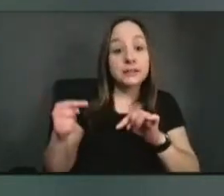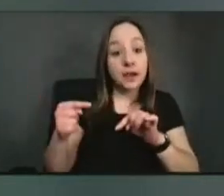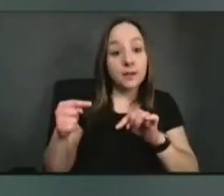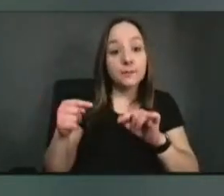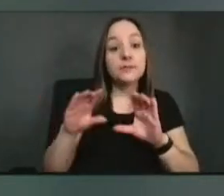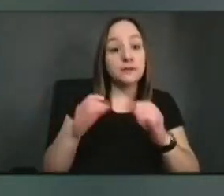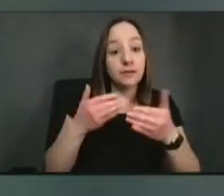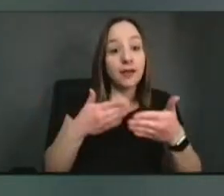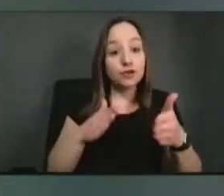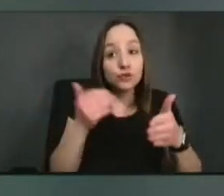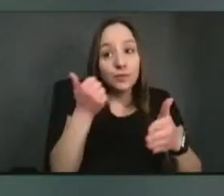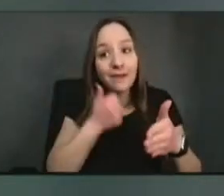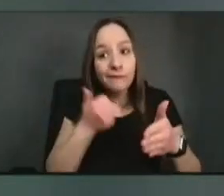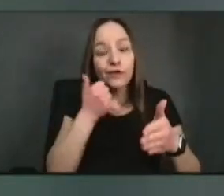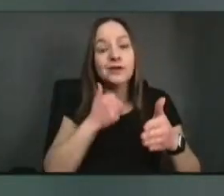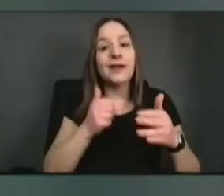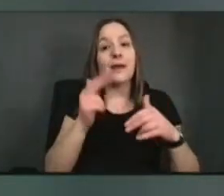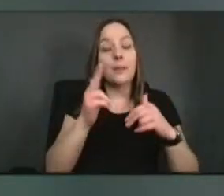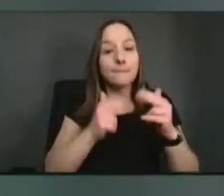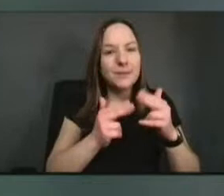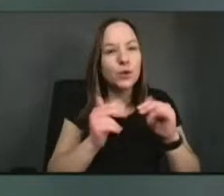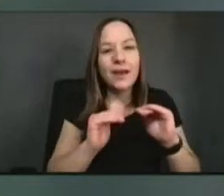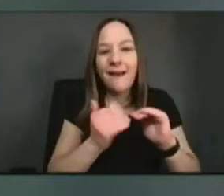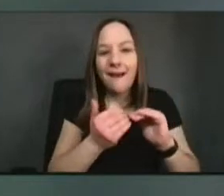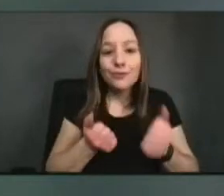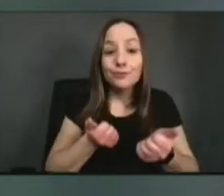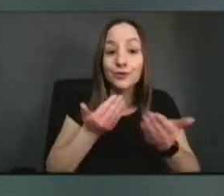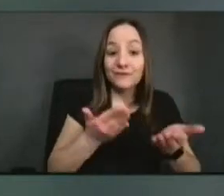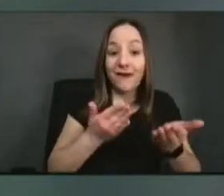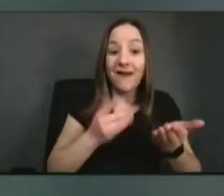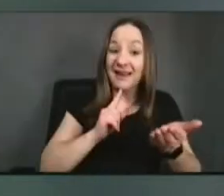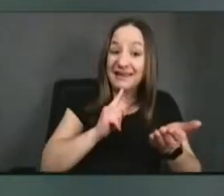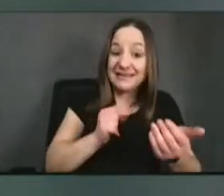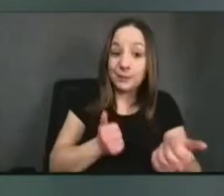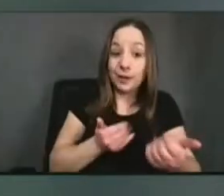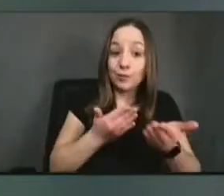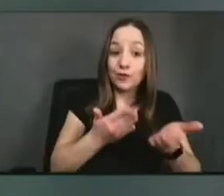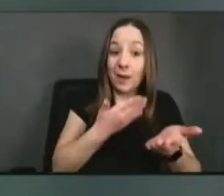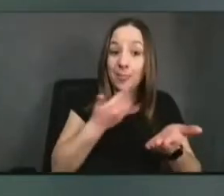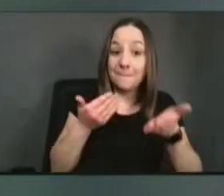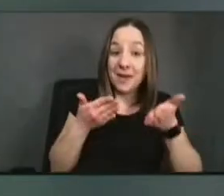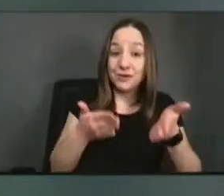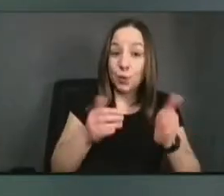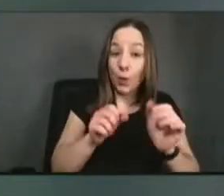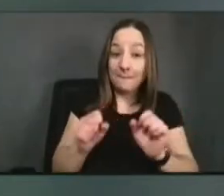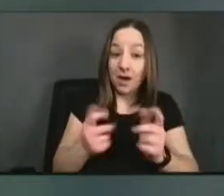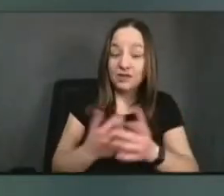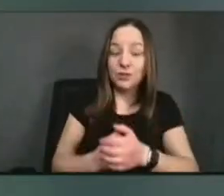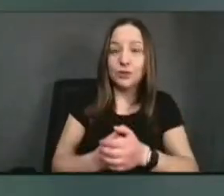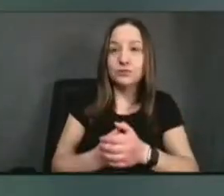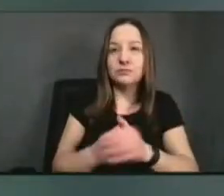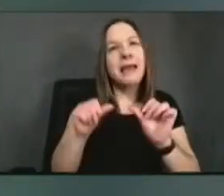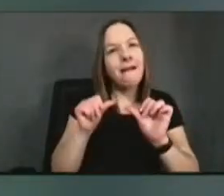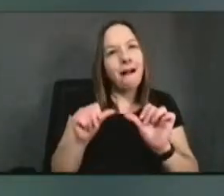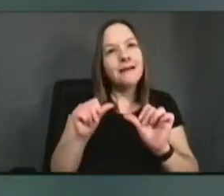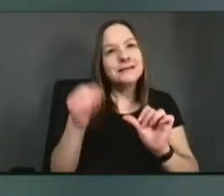excellence when we earn our students are coming into our classrooms in our schools every day, how he providing that and